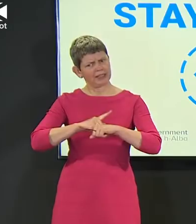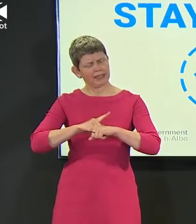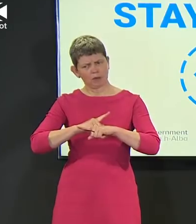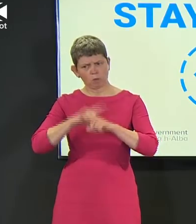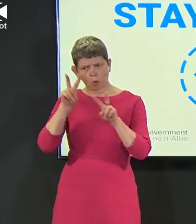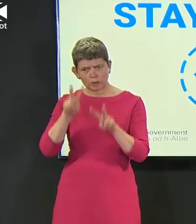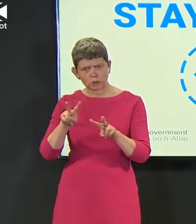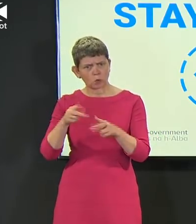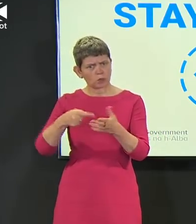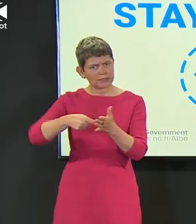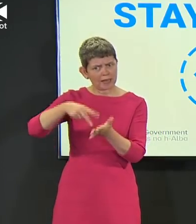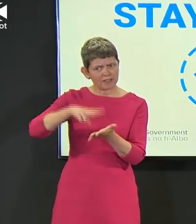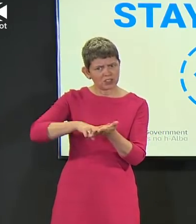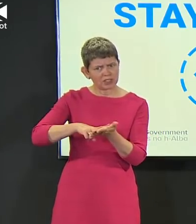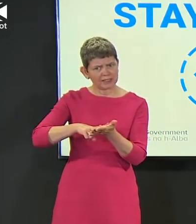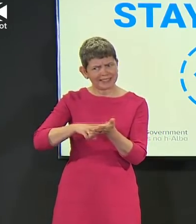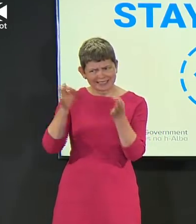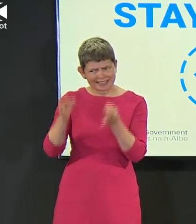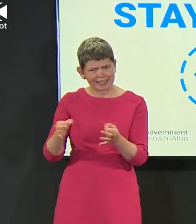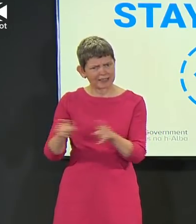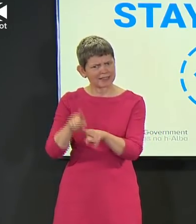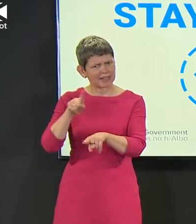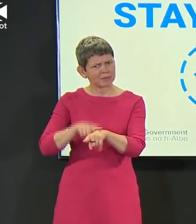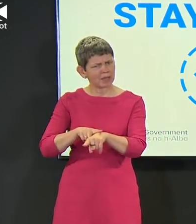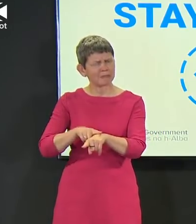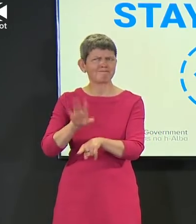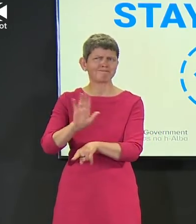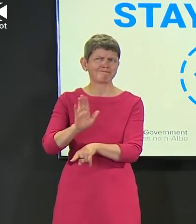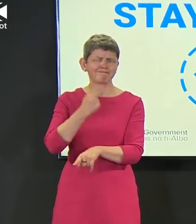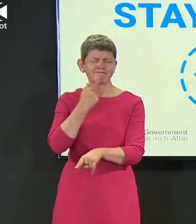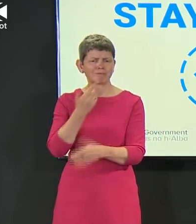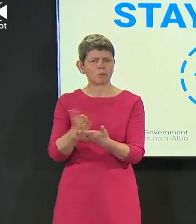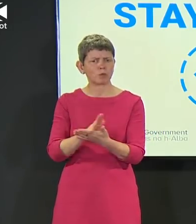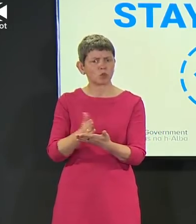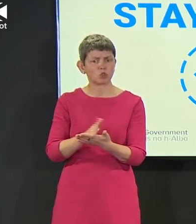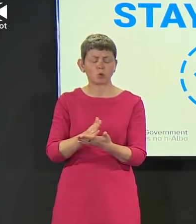i wish with everything i've got that these decisions back then had been clearer cut and